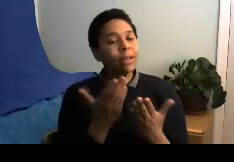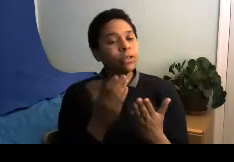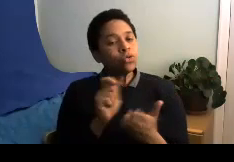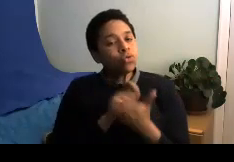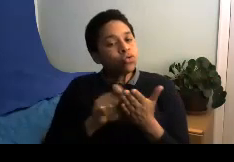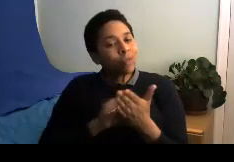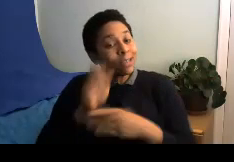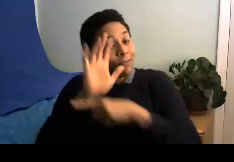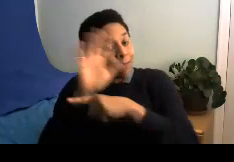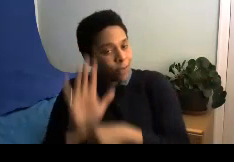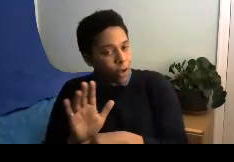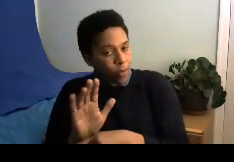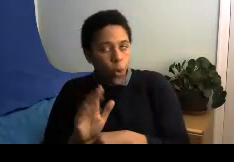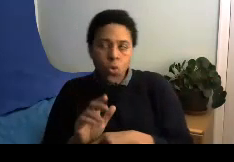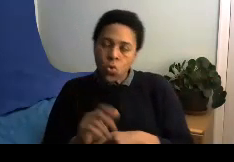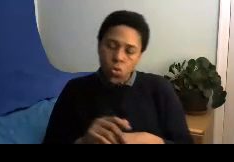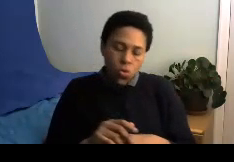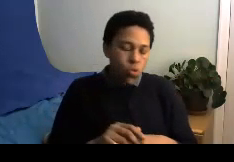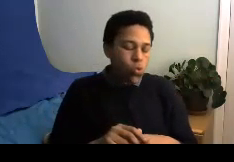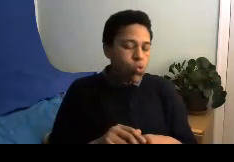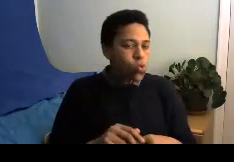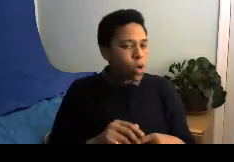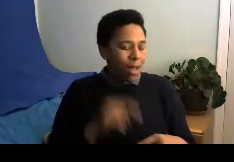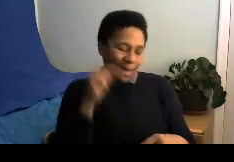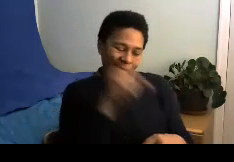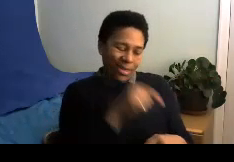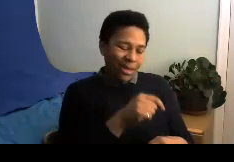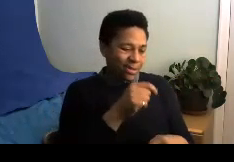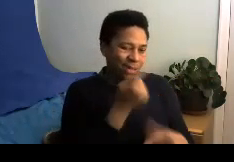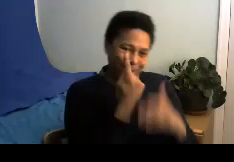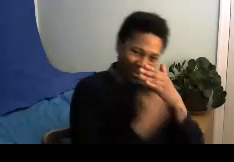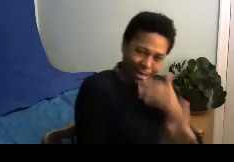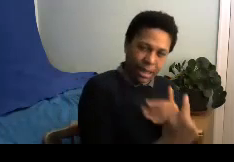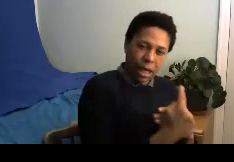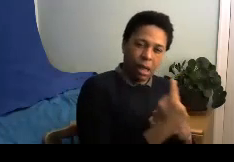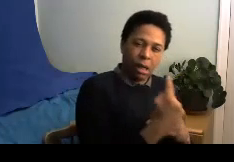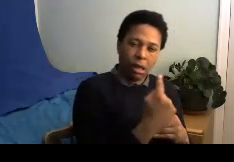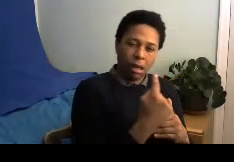is a very sort of singular, lonely, isolated experience,